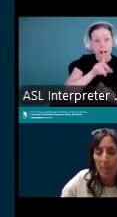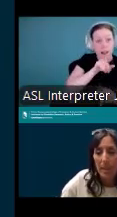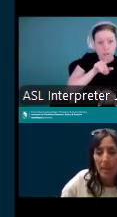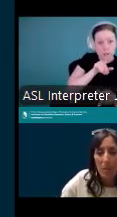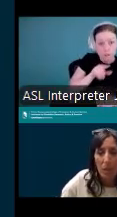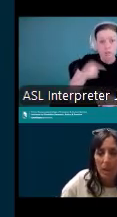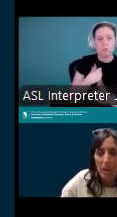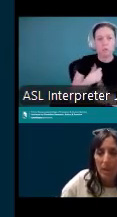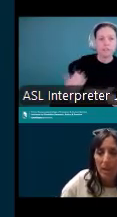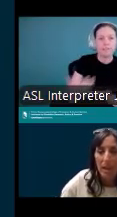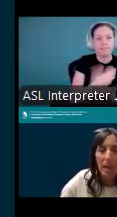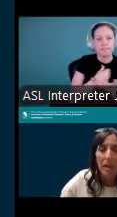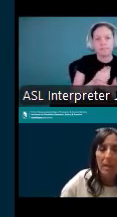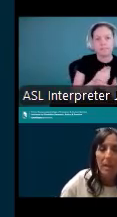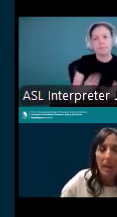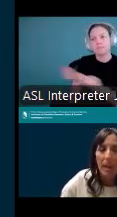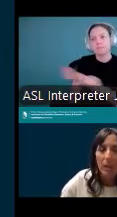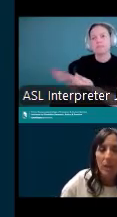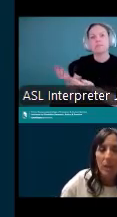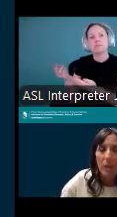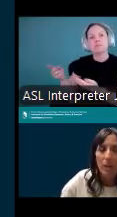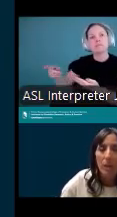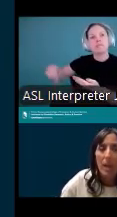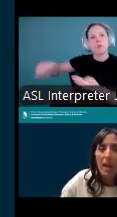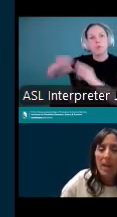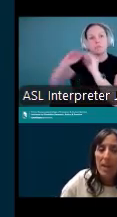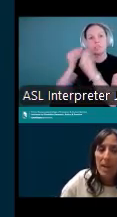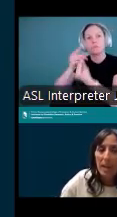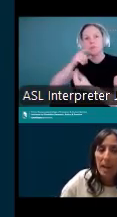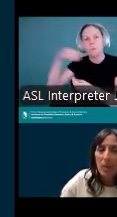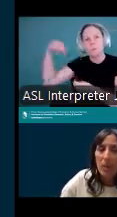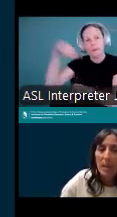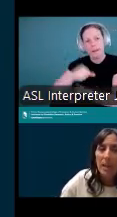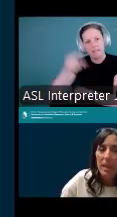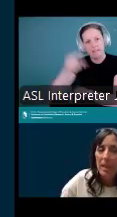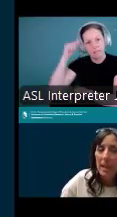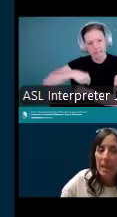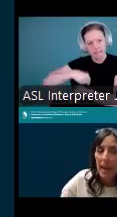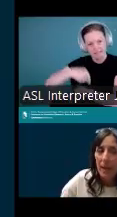amazing work that these ECHO's do, and that's how we send out